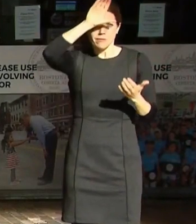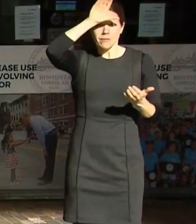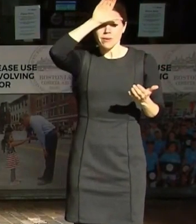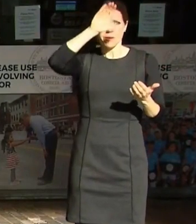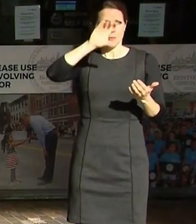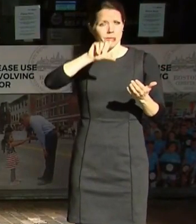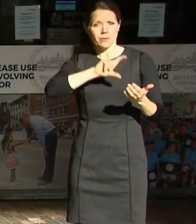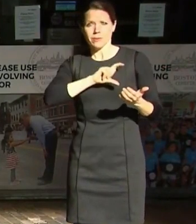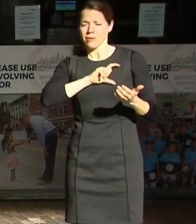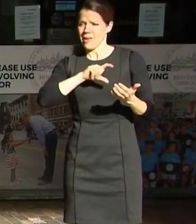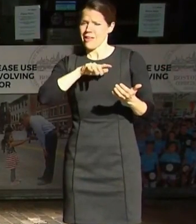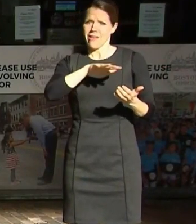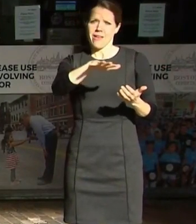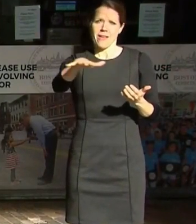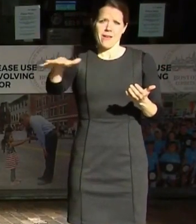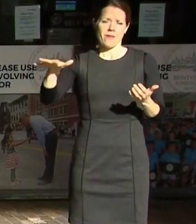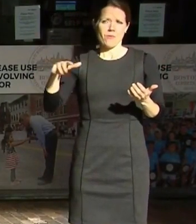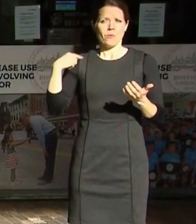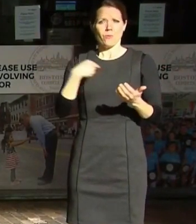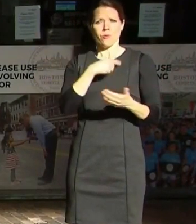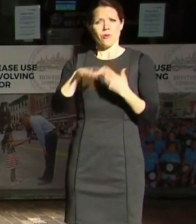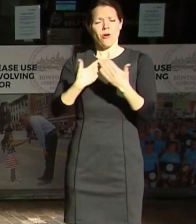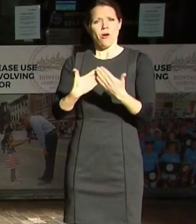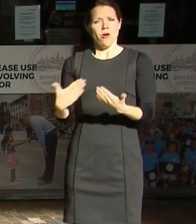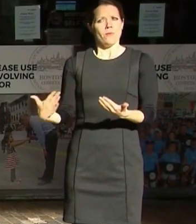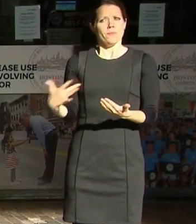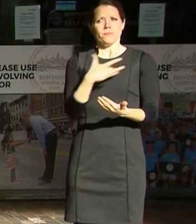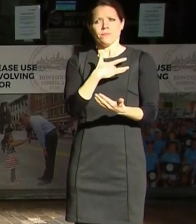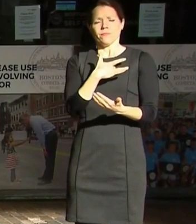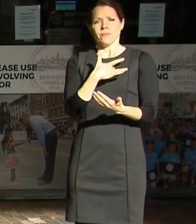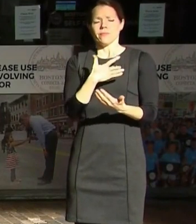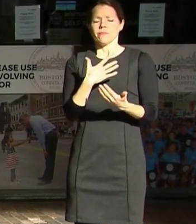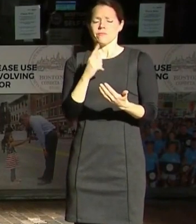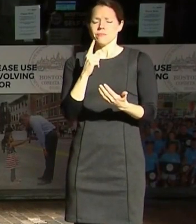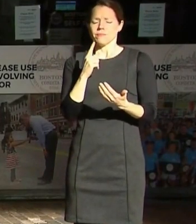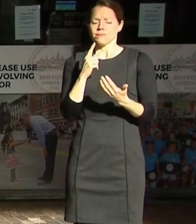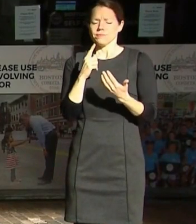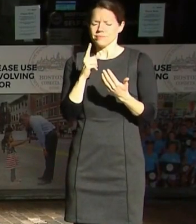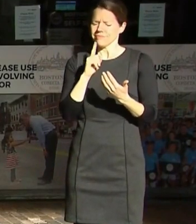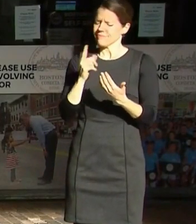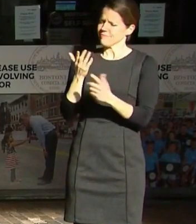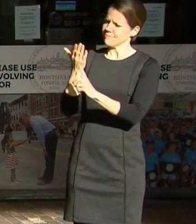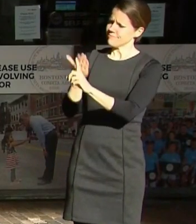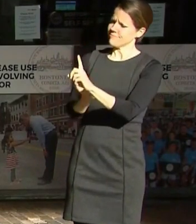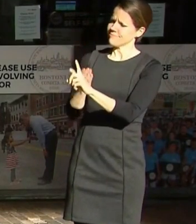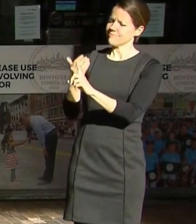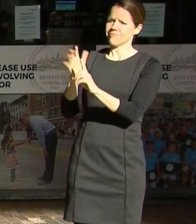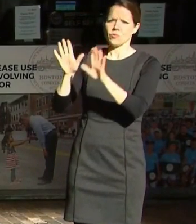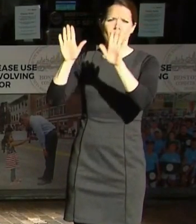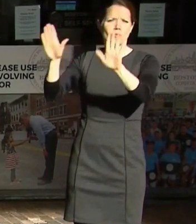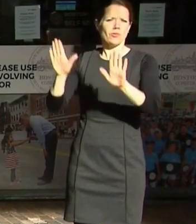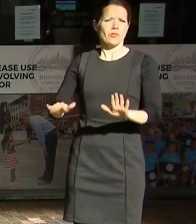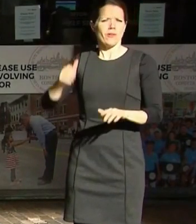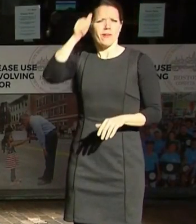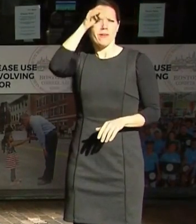ENFORCEMENT AGENCIES AS WELL AS ALL OF OUR FIRST RESPONDER FAMILIES, EMERGENCY MEDICAL SERVICES AND FIRE DEPARTMENT. LET ME TELL YOU, THIS IS A